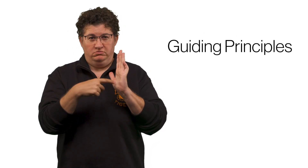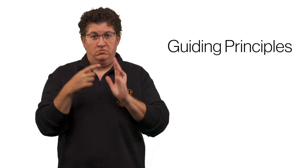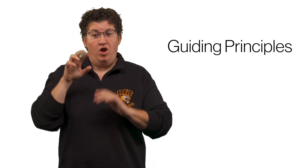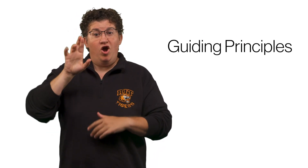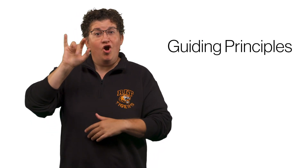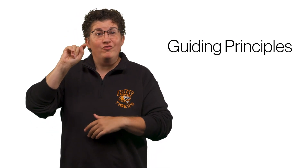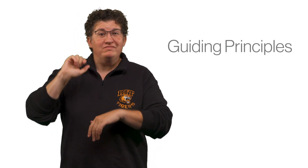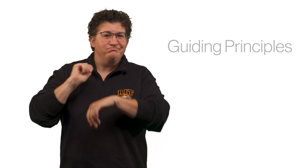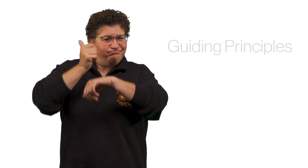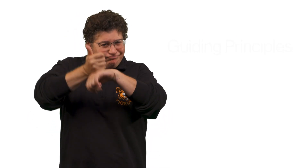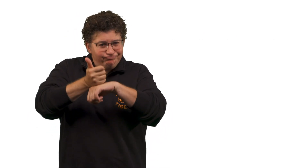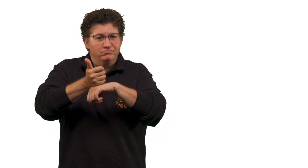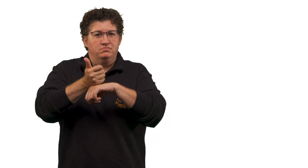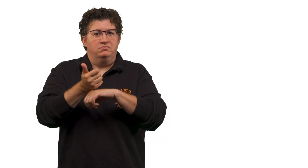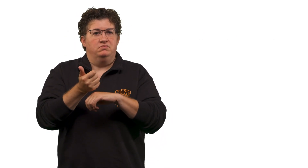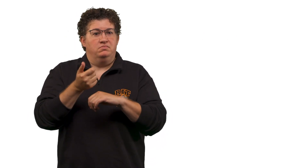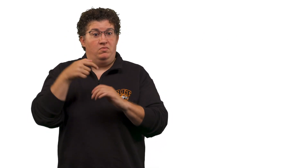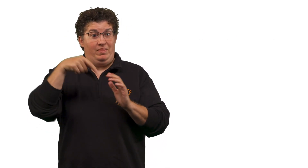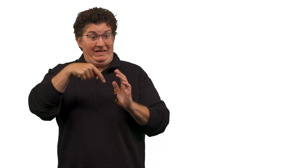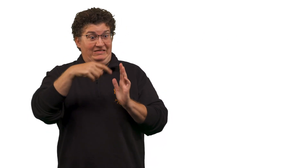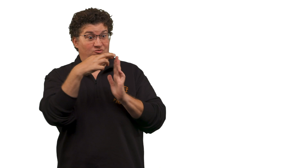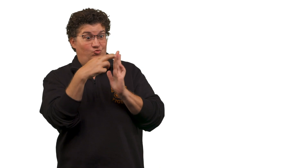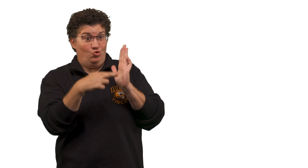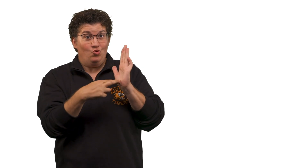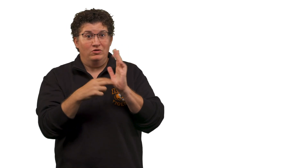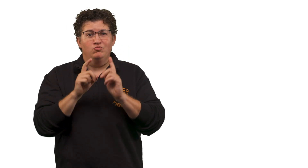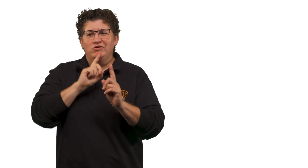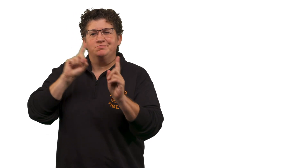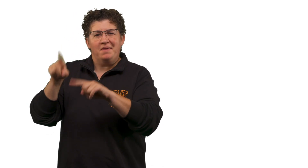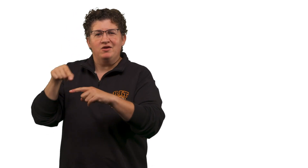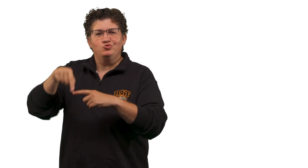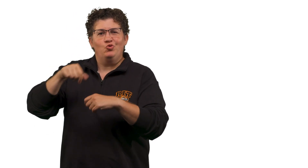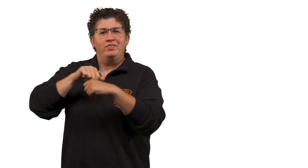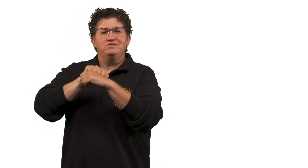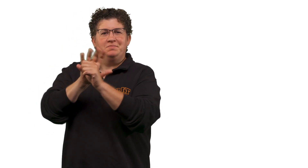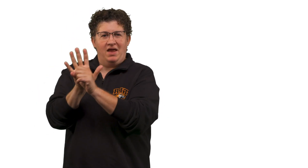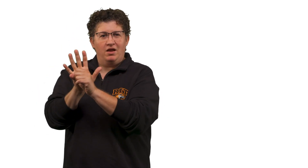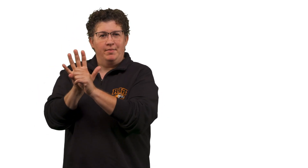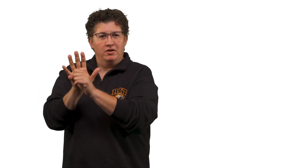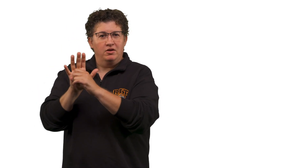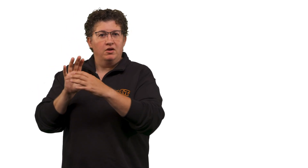Guiding Principles RIT’s guiding principles for responding